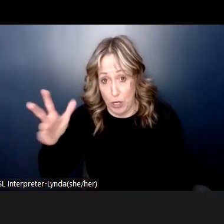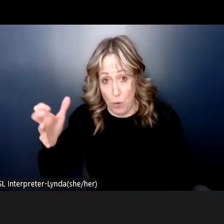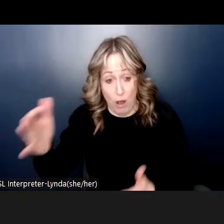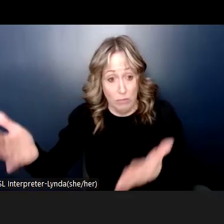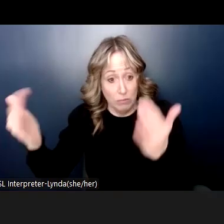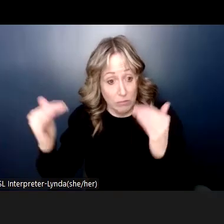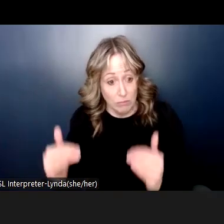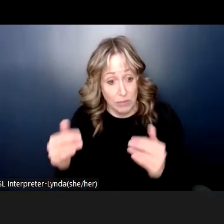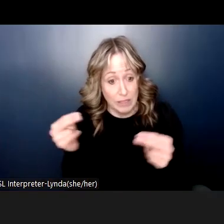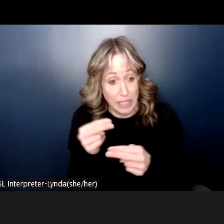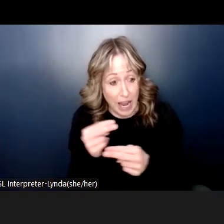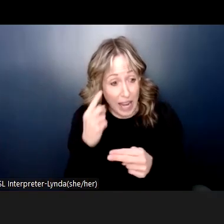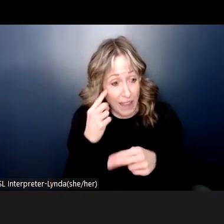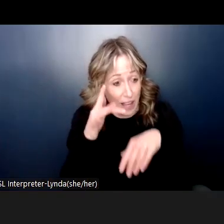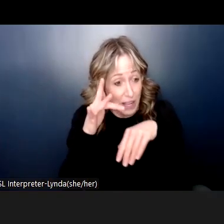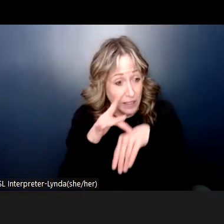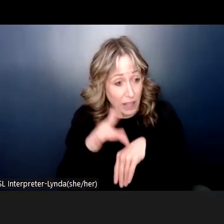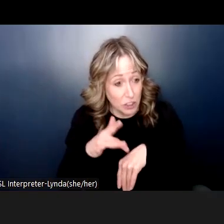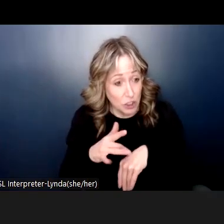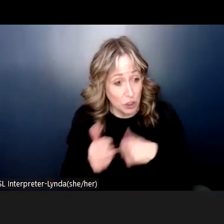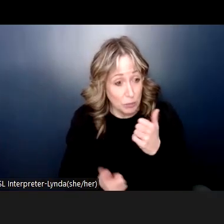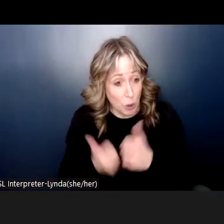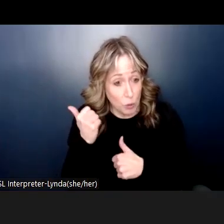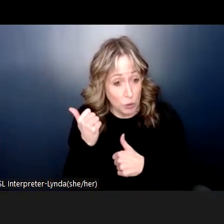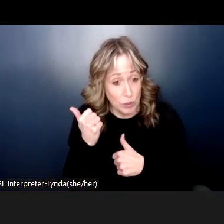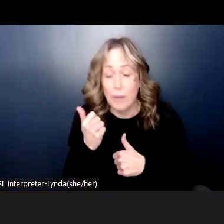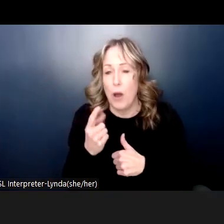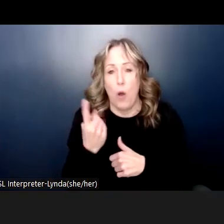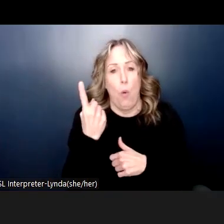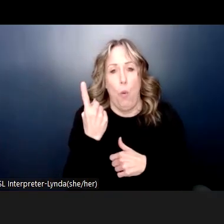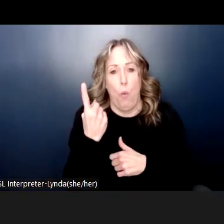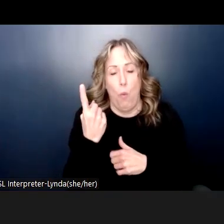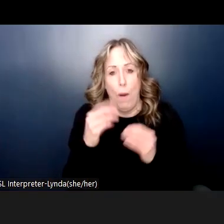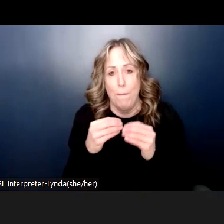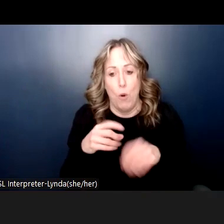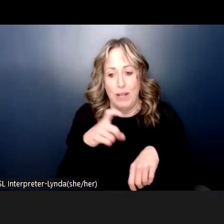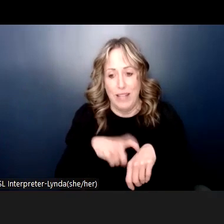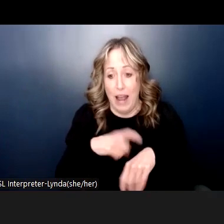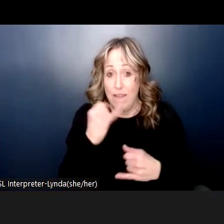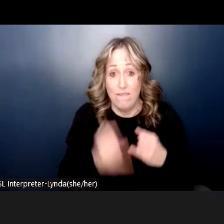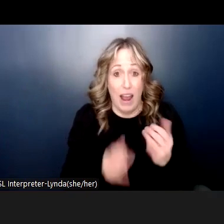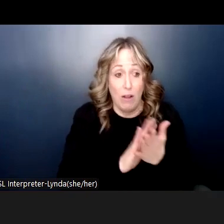I think I covered it a lot here. But just to one more time. Final cleanup February 11th February 12th.